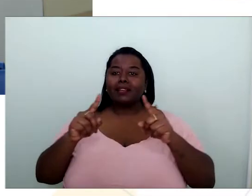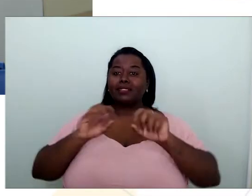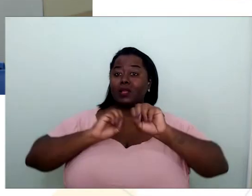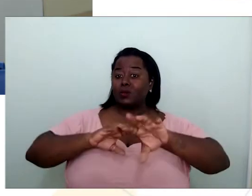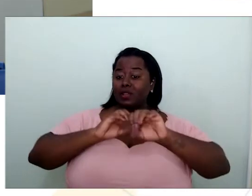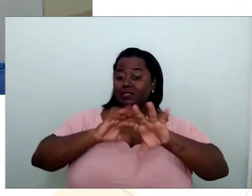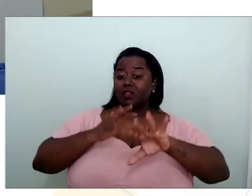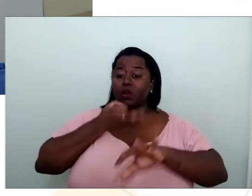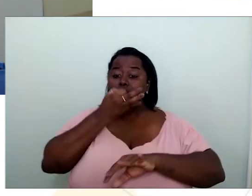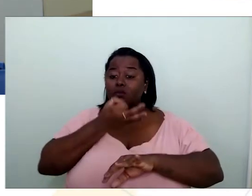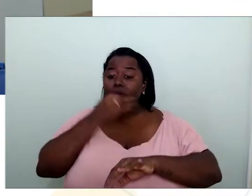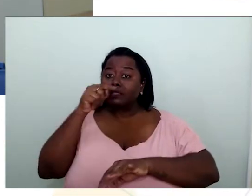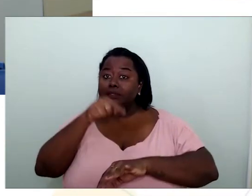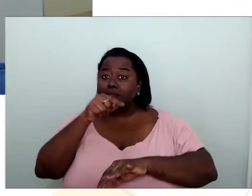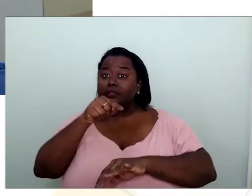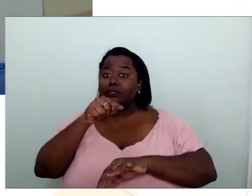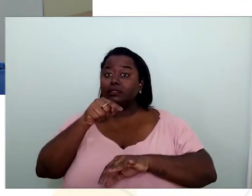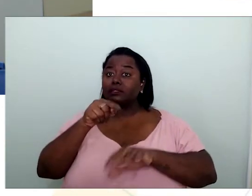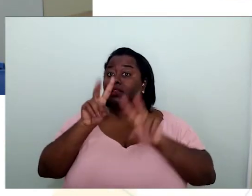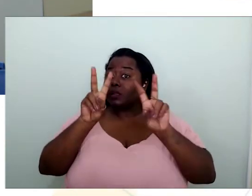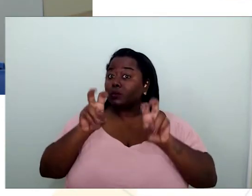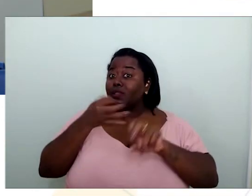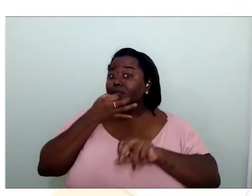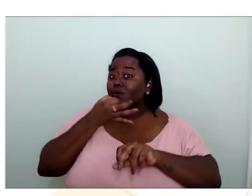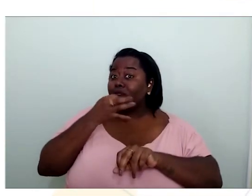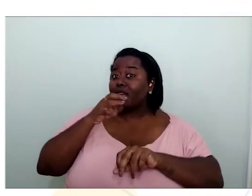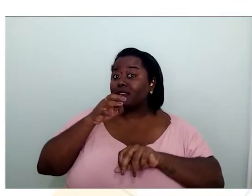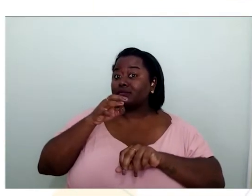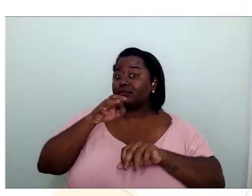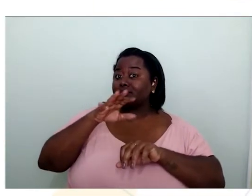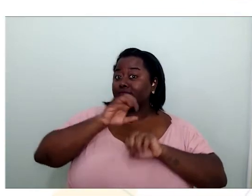the educational argument listen to the educational argument. The educational